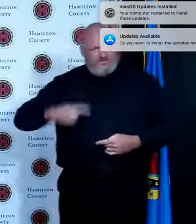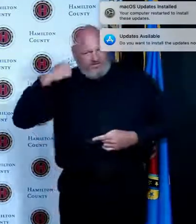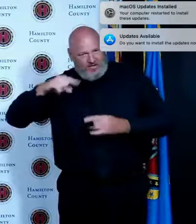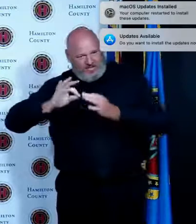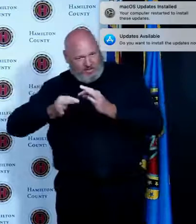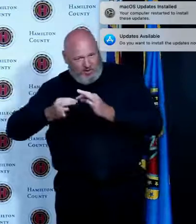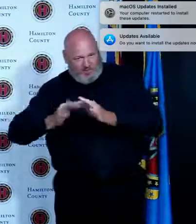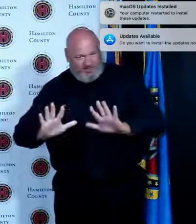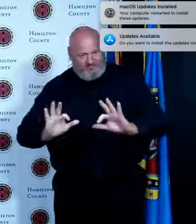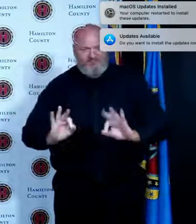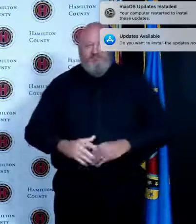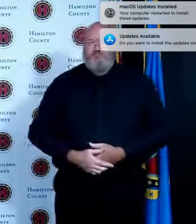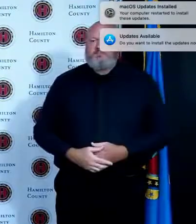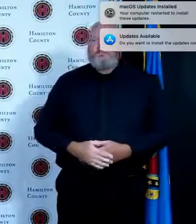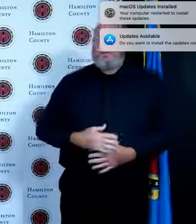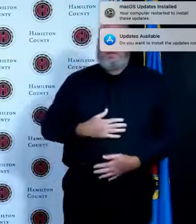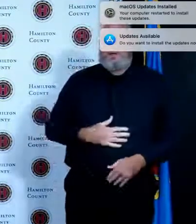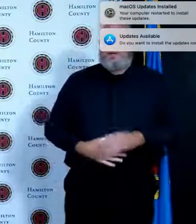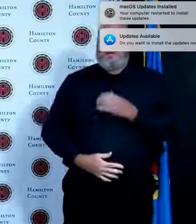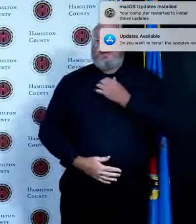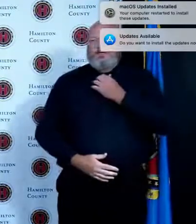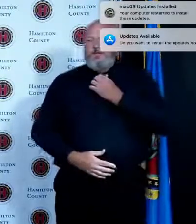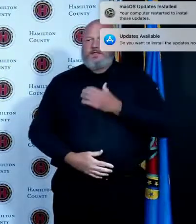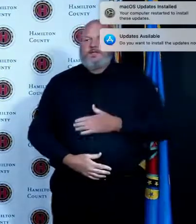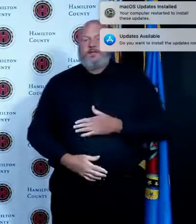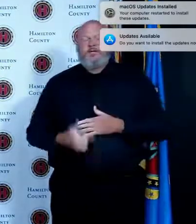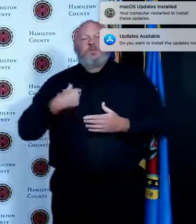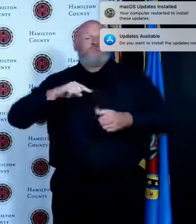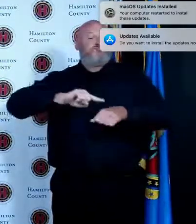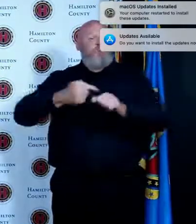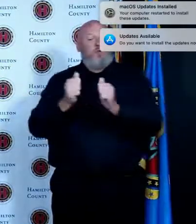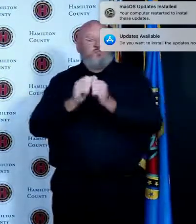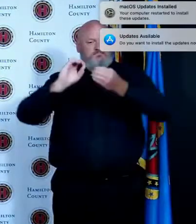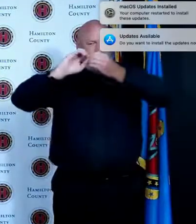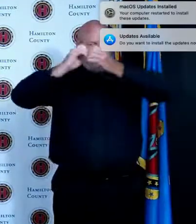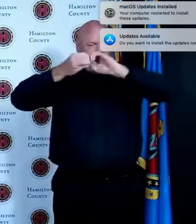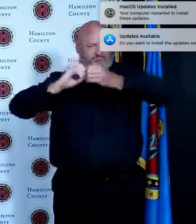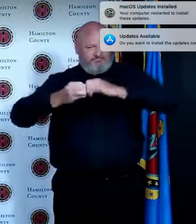as always we're going to start with the numbers this morning